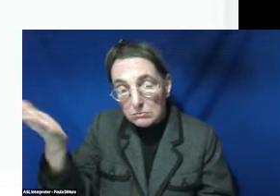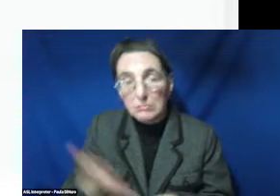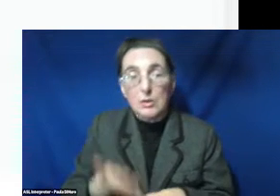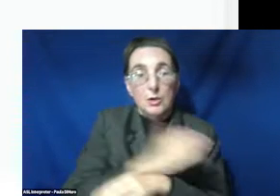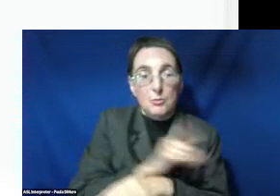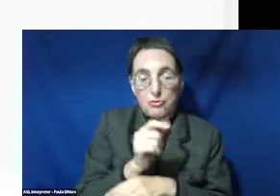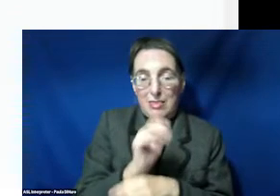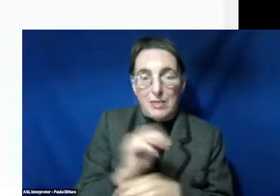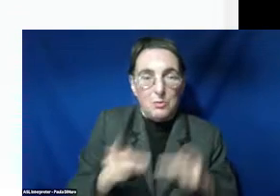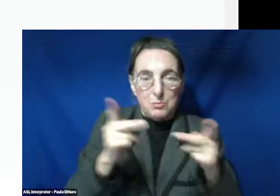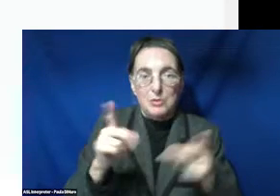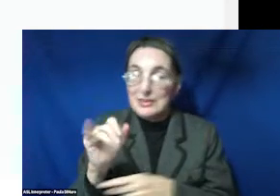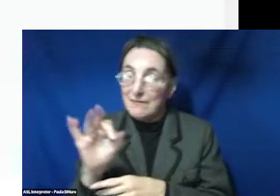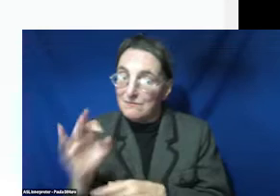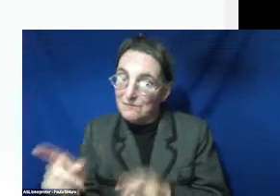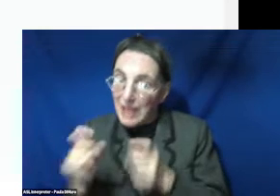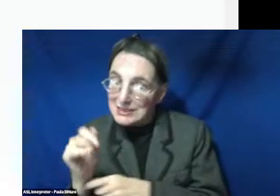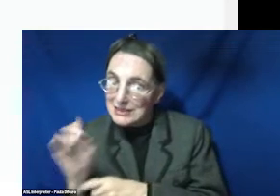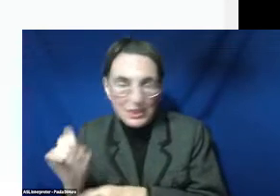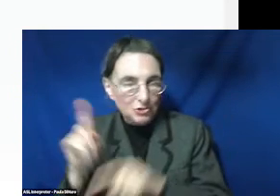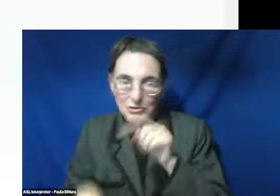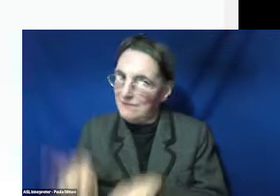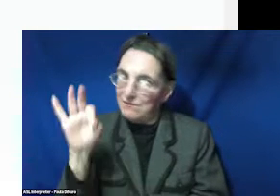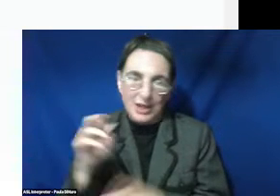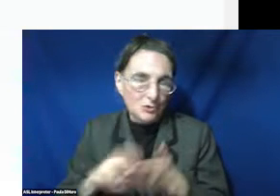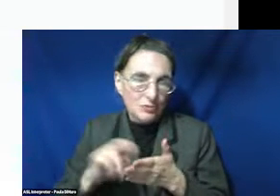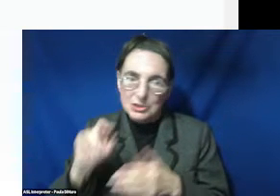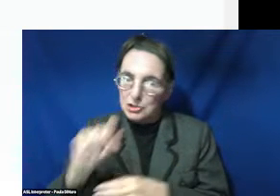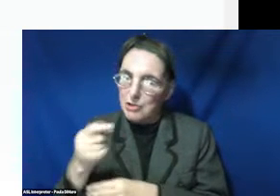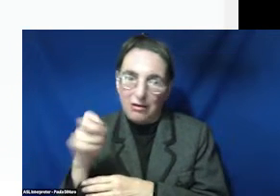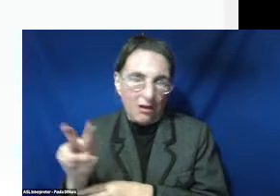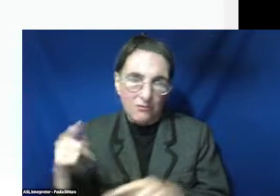you would not be able to find that prelim proposal in Research.gov. The two systems are different.